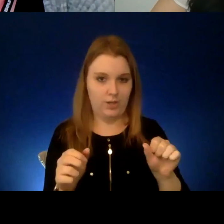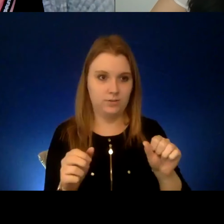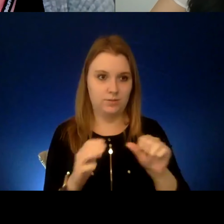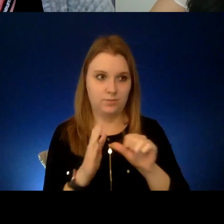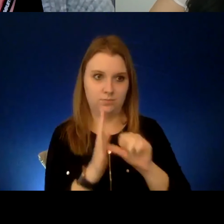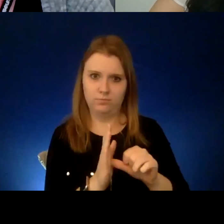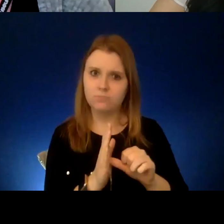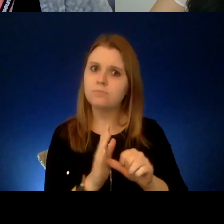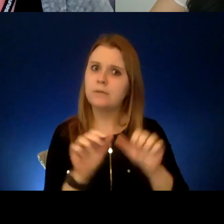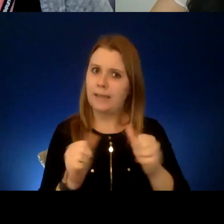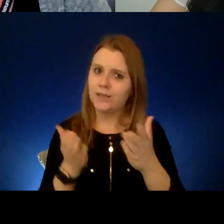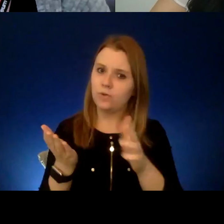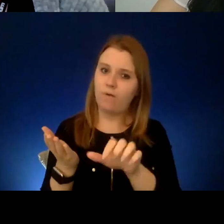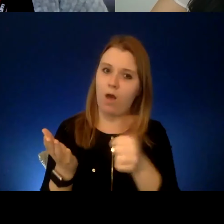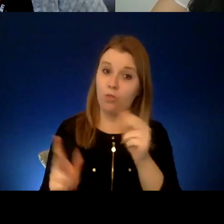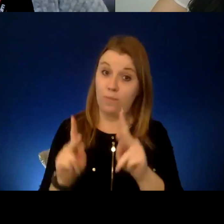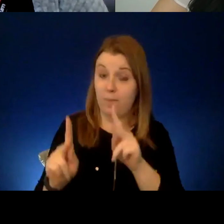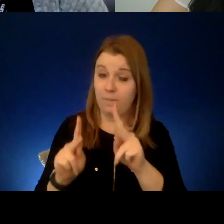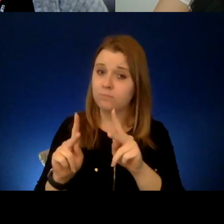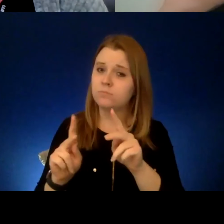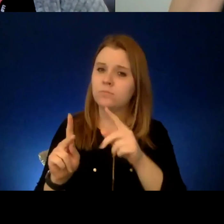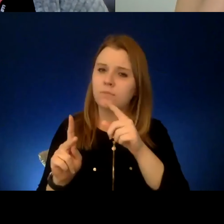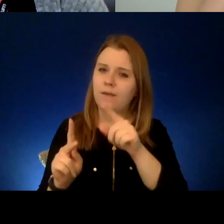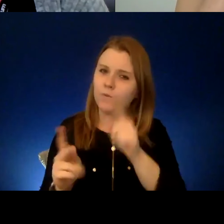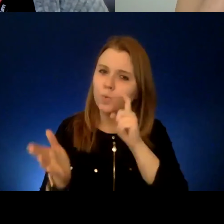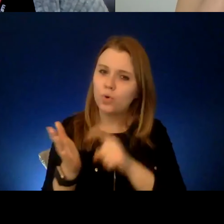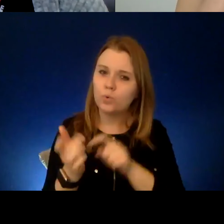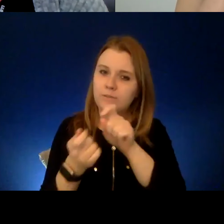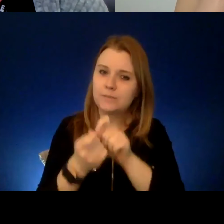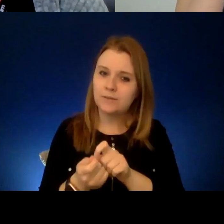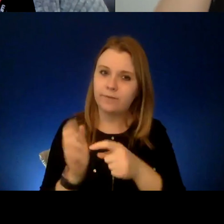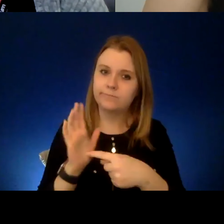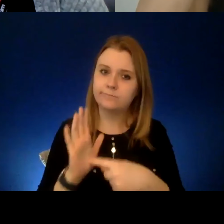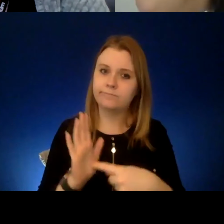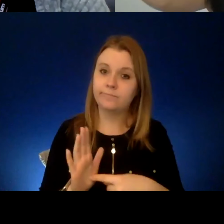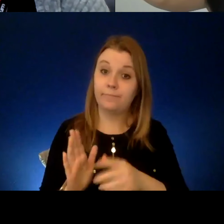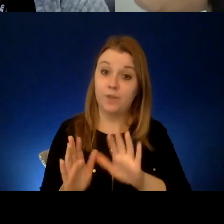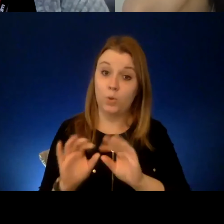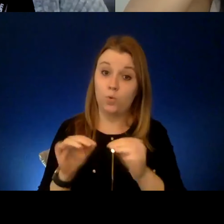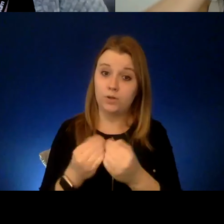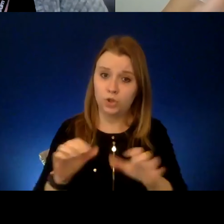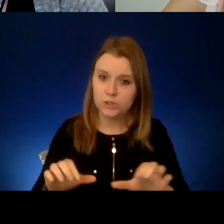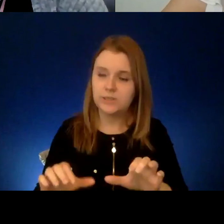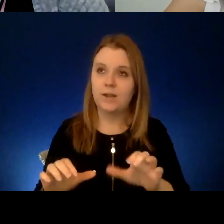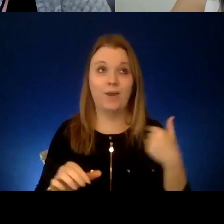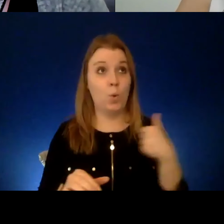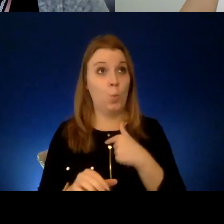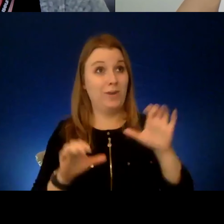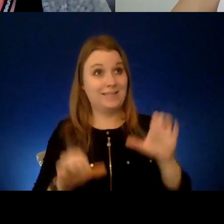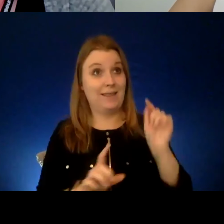Have you noticed specific example of things that your organization has done where you're like, oh, we did this to either comply with COVID